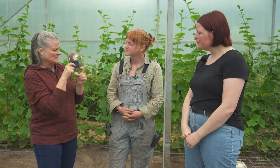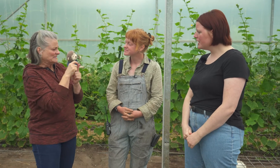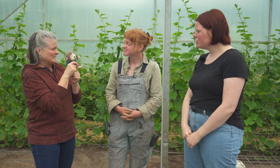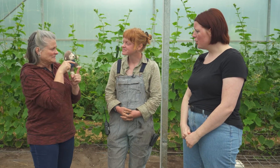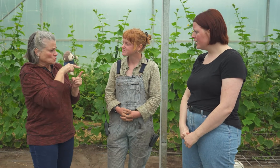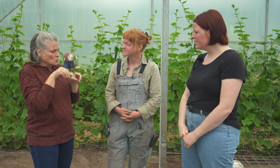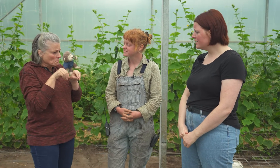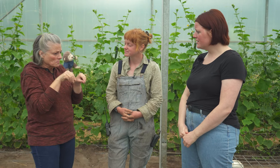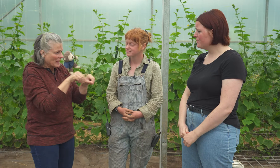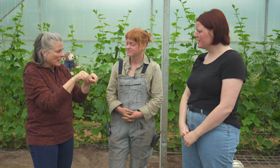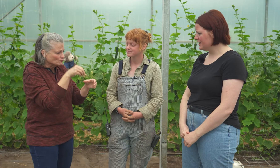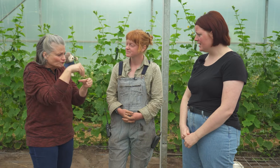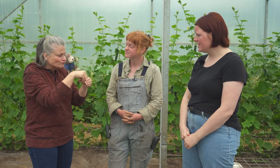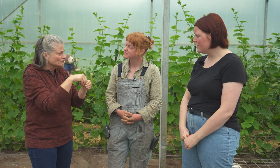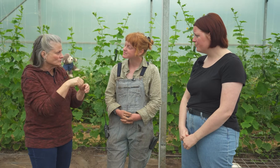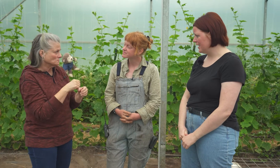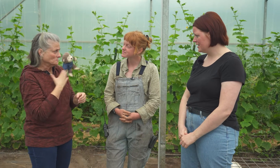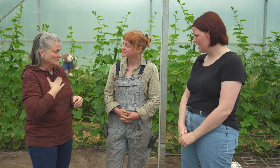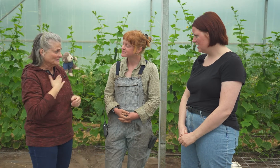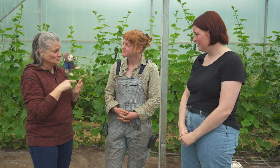would you mind showing us some of the seeds that you've planted?